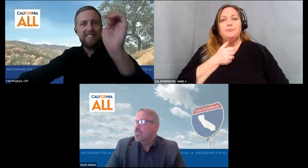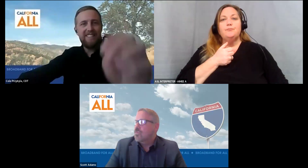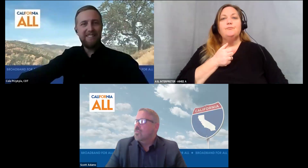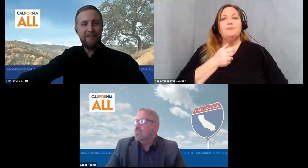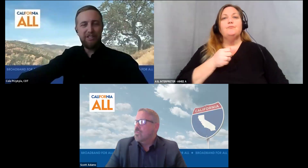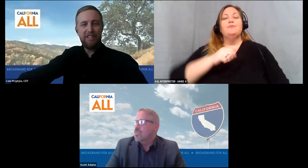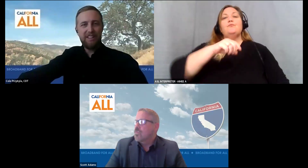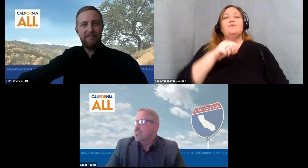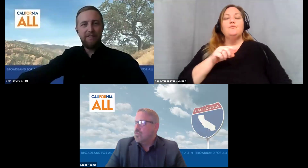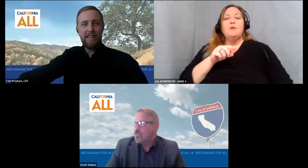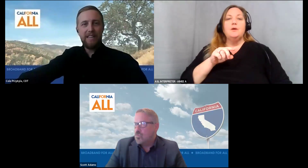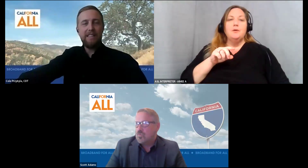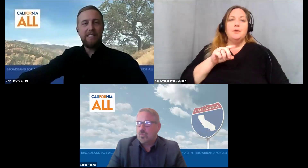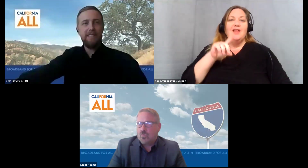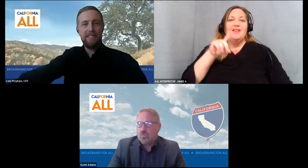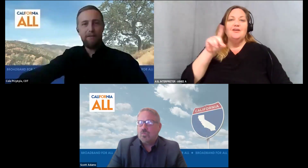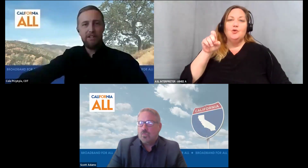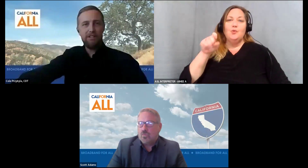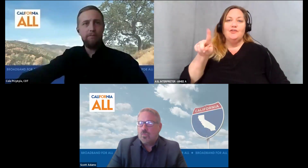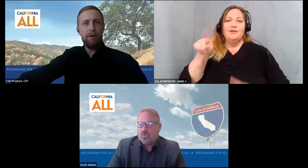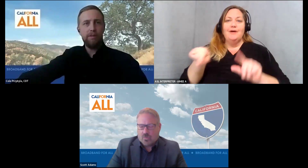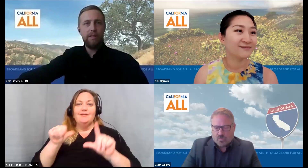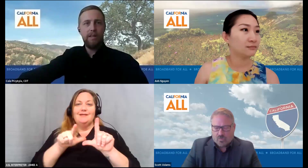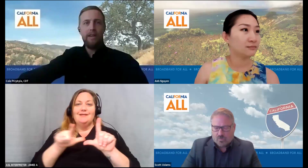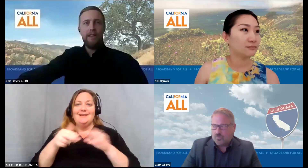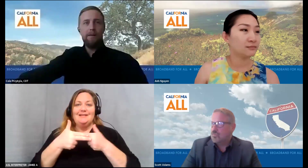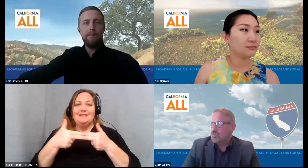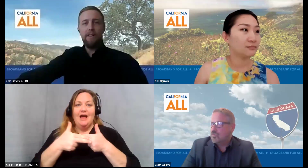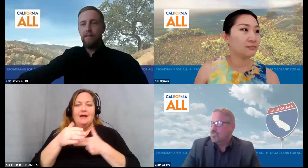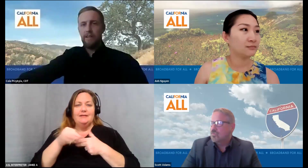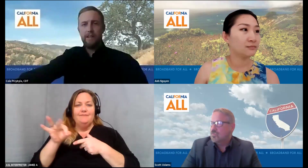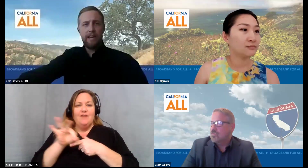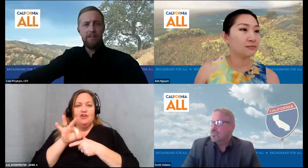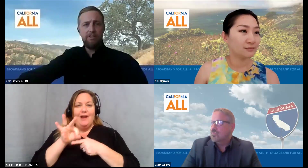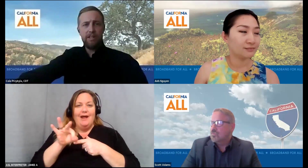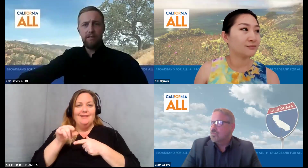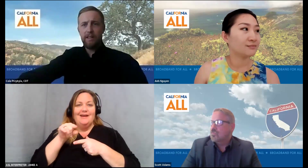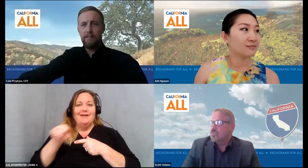slides and functionality of getting this this information post this event. Anh can you share